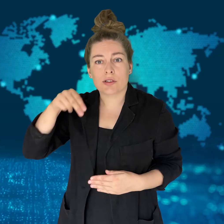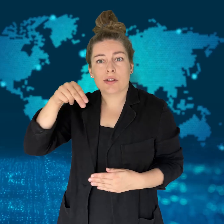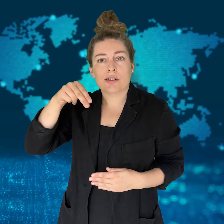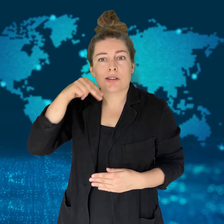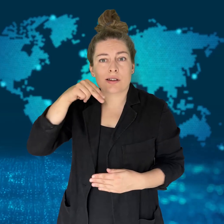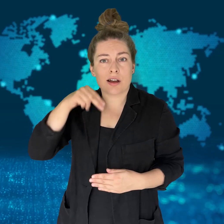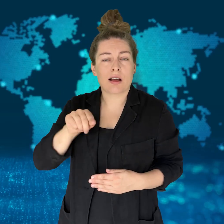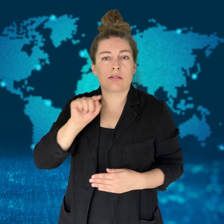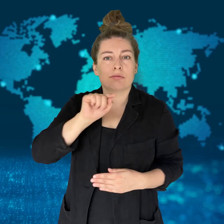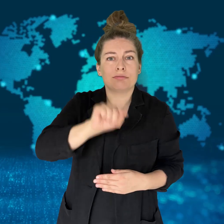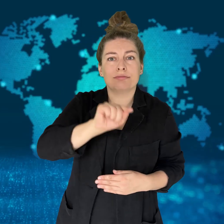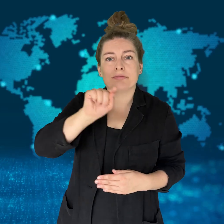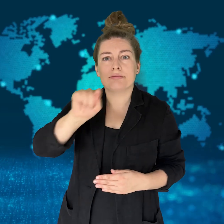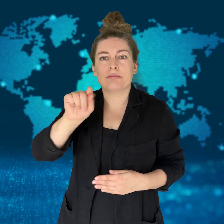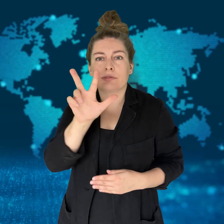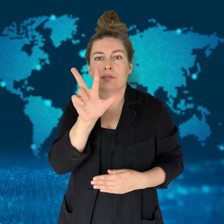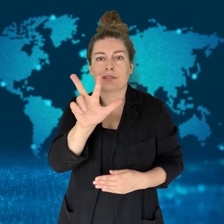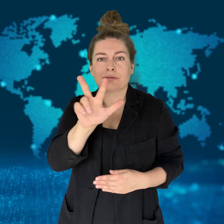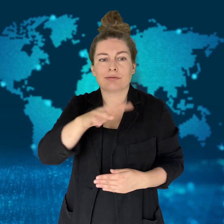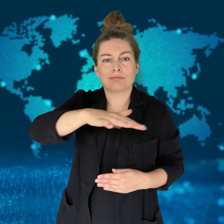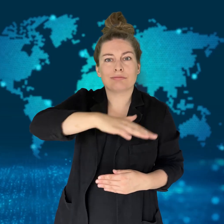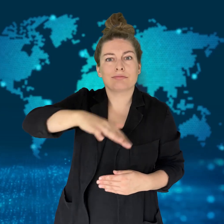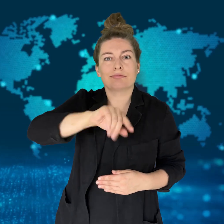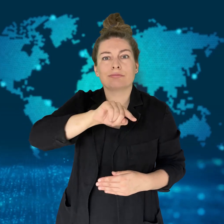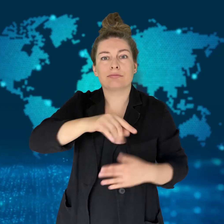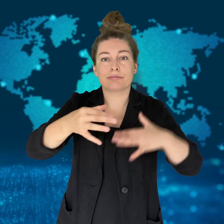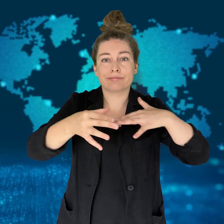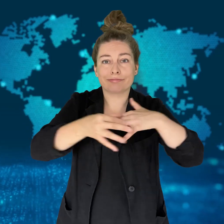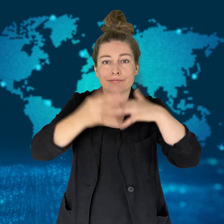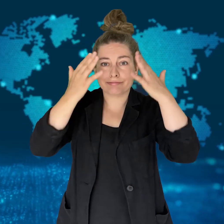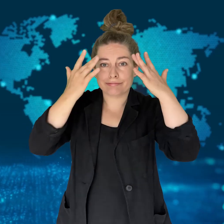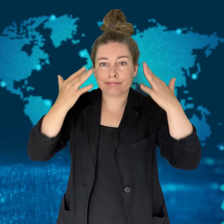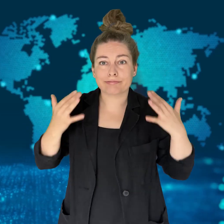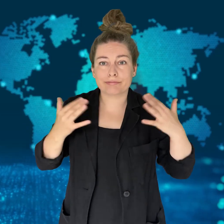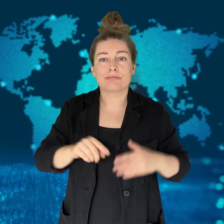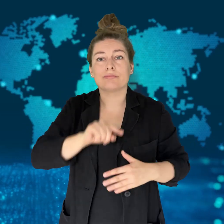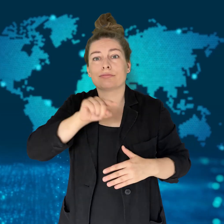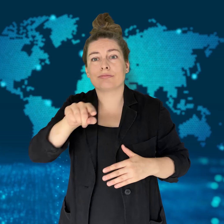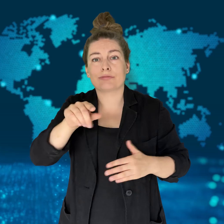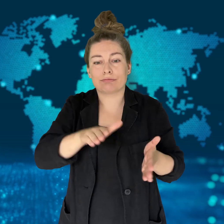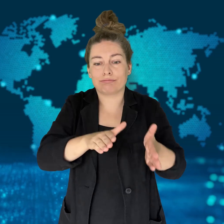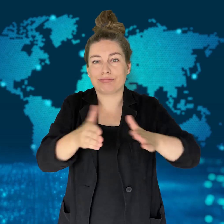[MONIKA]: Bombers set off coordinated explosions at a wedding,